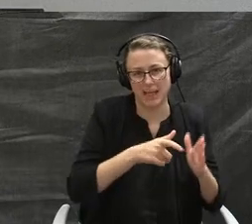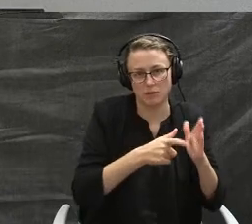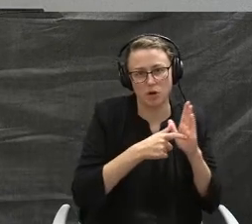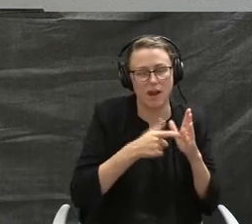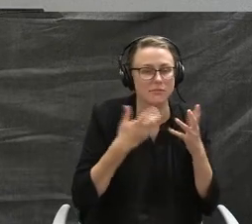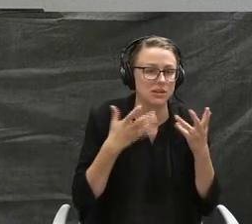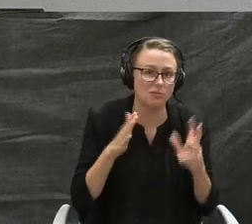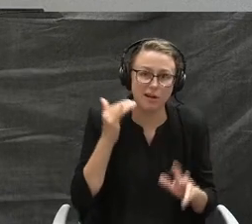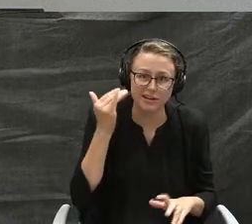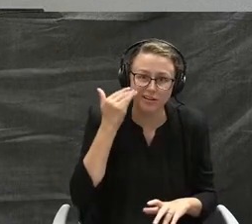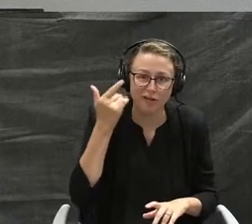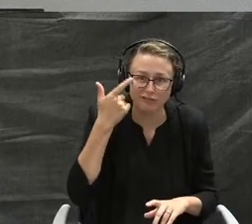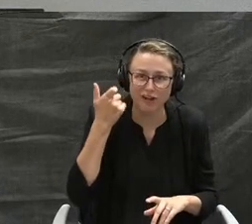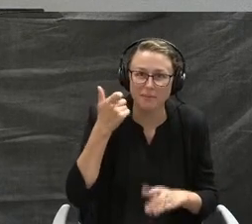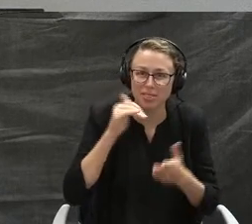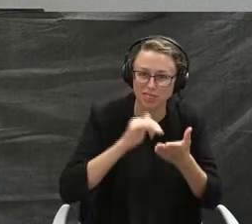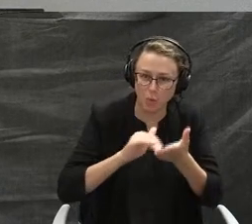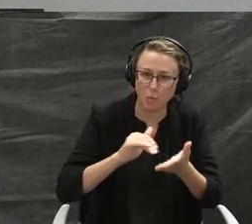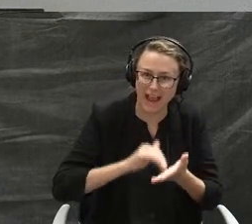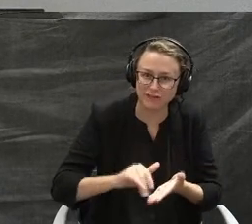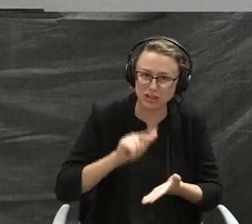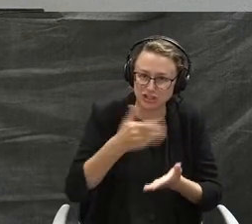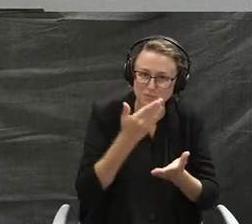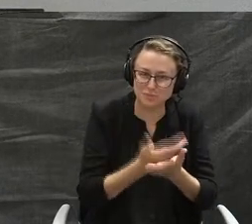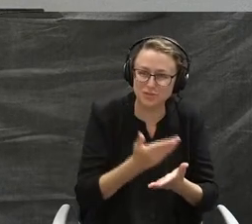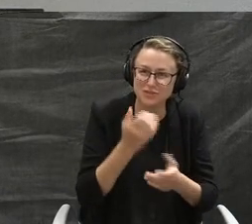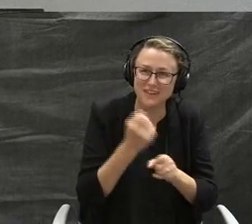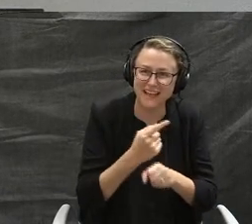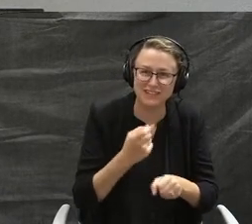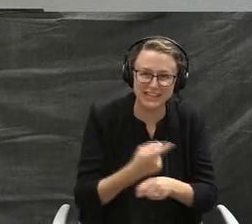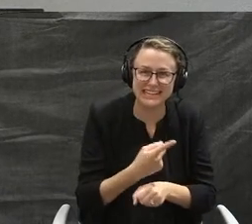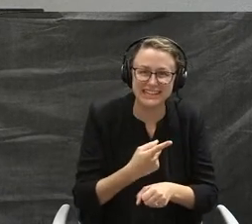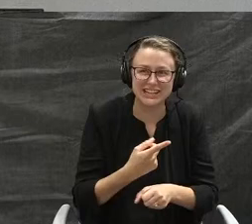each year or graduating senior so well, you've done it once.